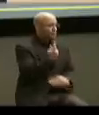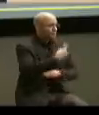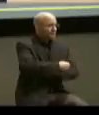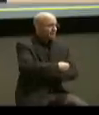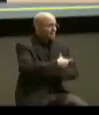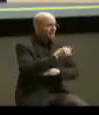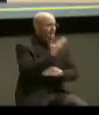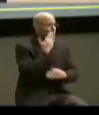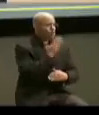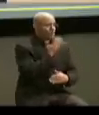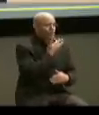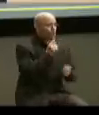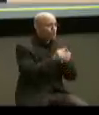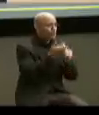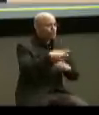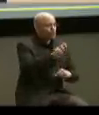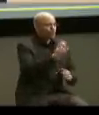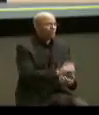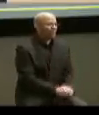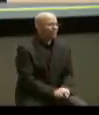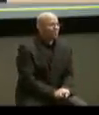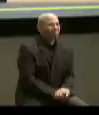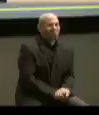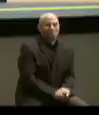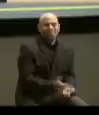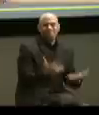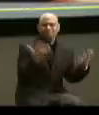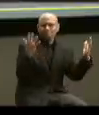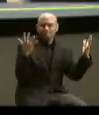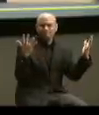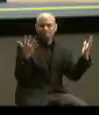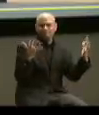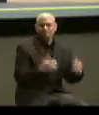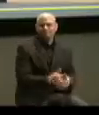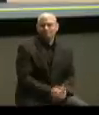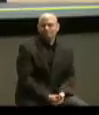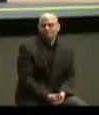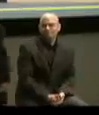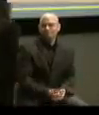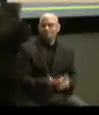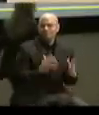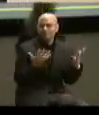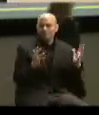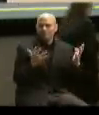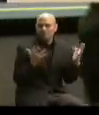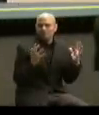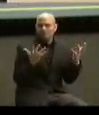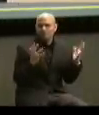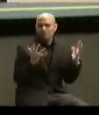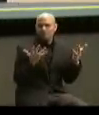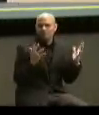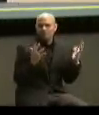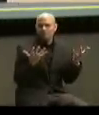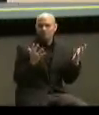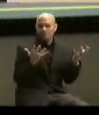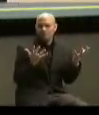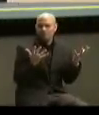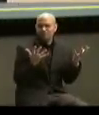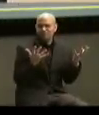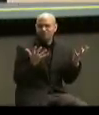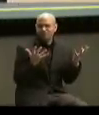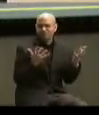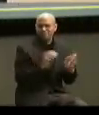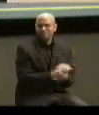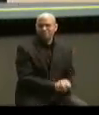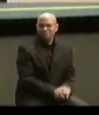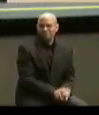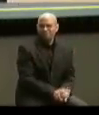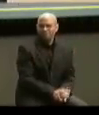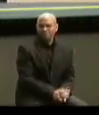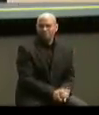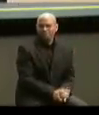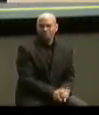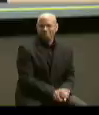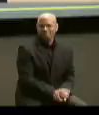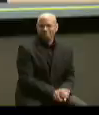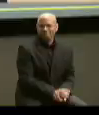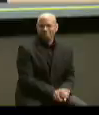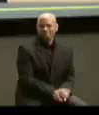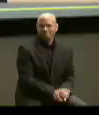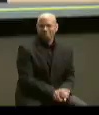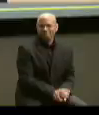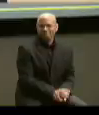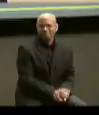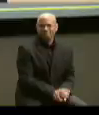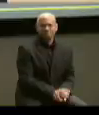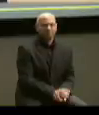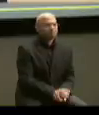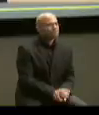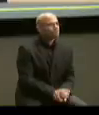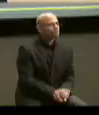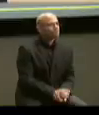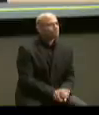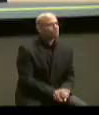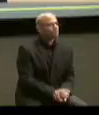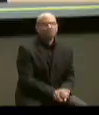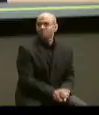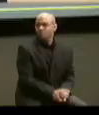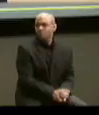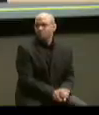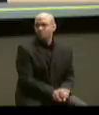PATRICK'S DAY AND GOOD LUCK WITH YOUR JOURNEY.